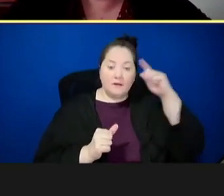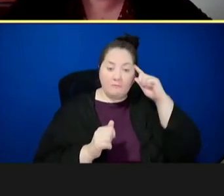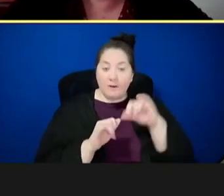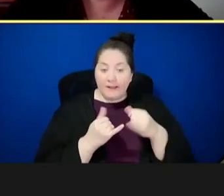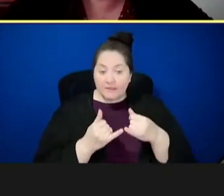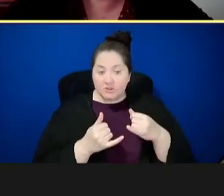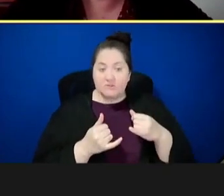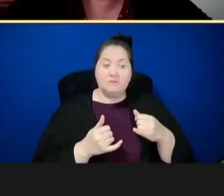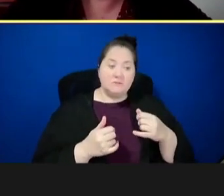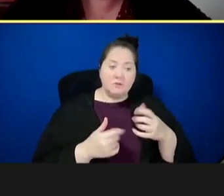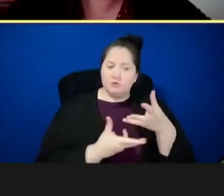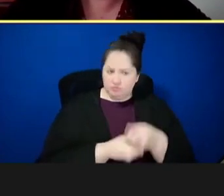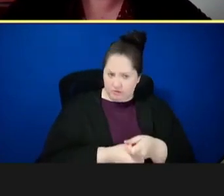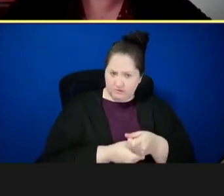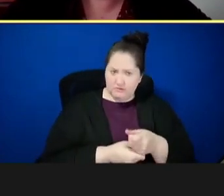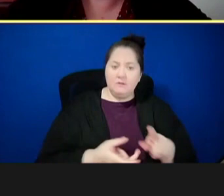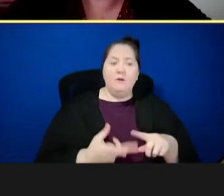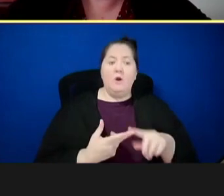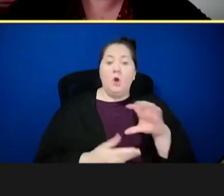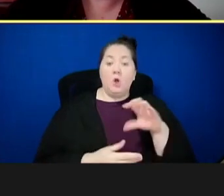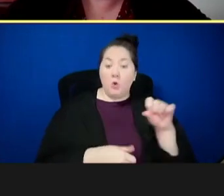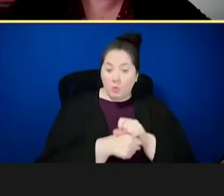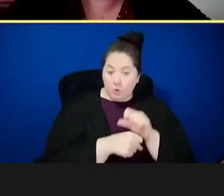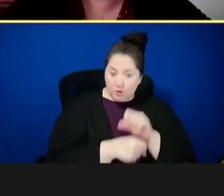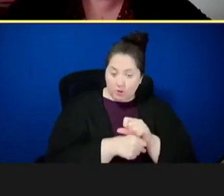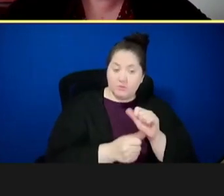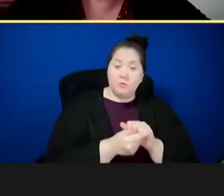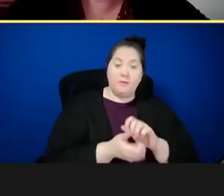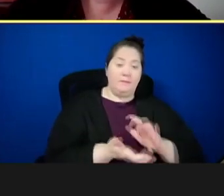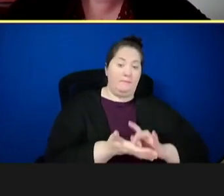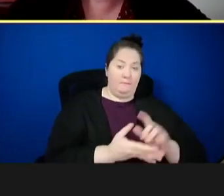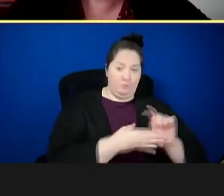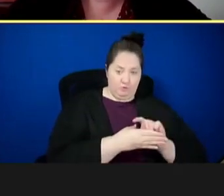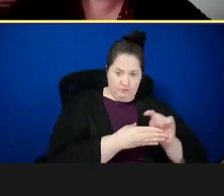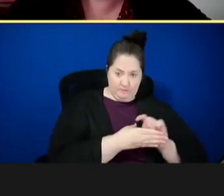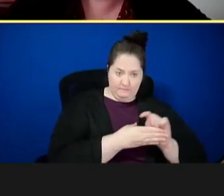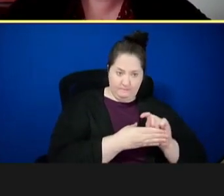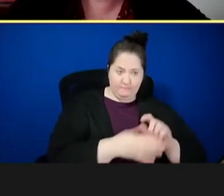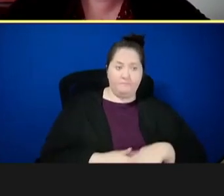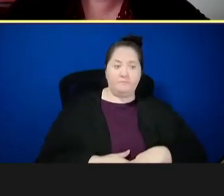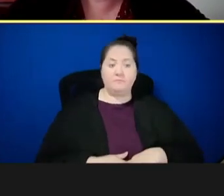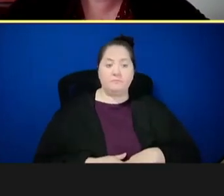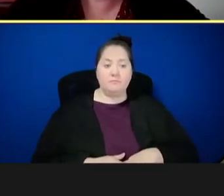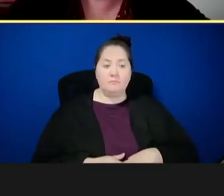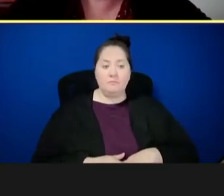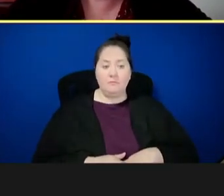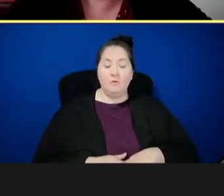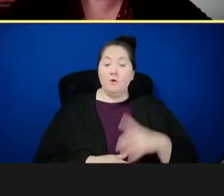trusted sources as well as coworkers with medical training. So for our -- for training, respondents